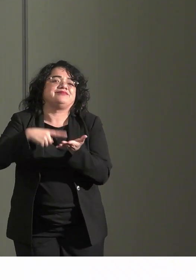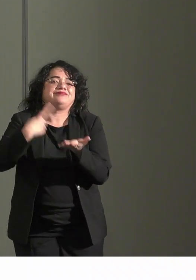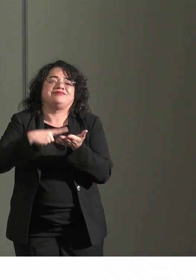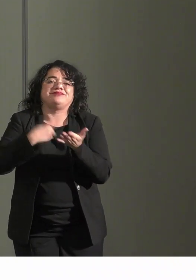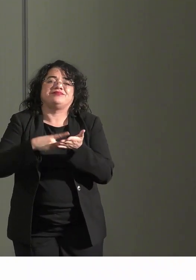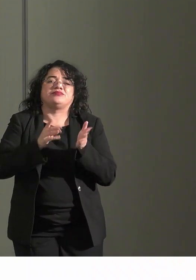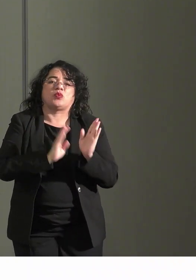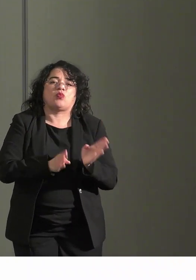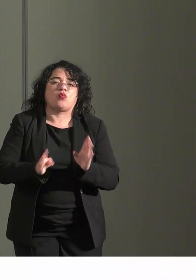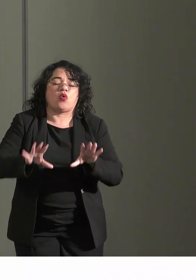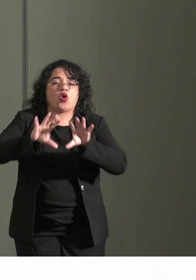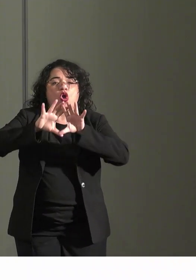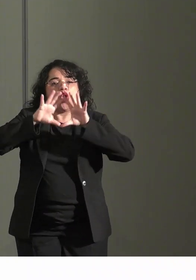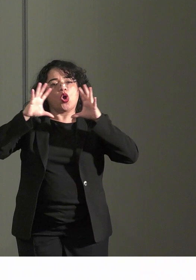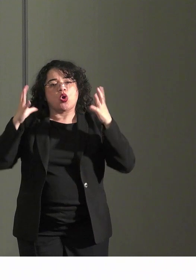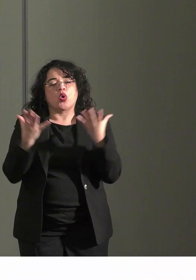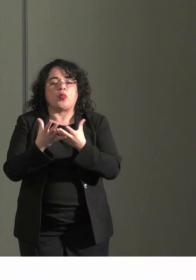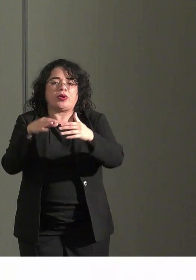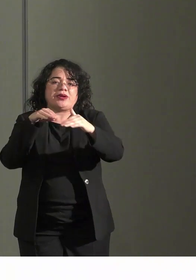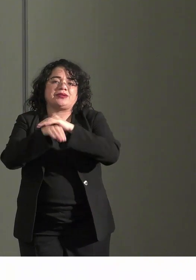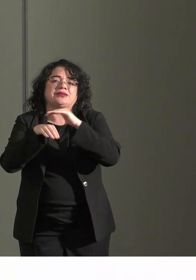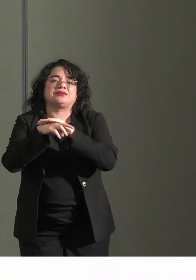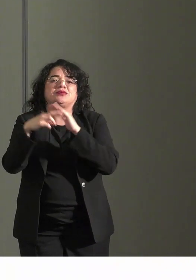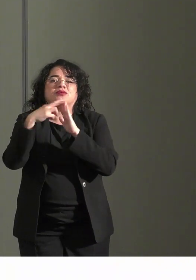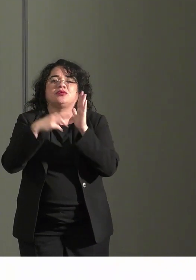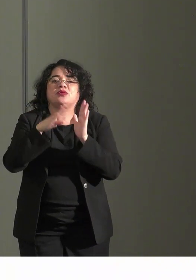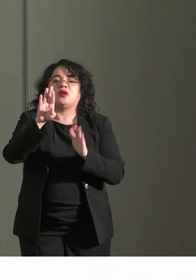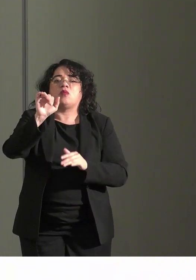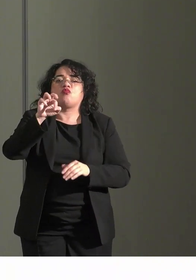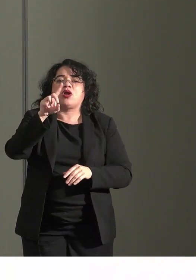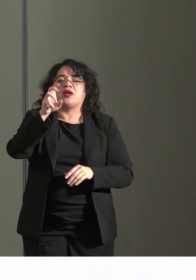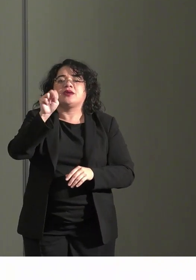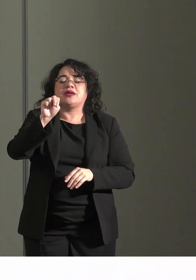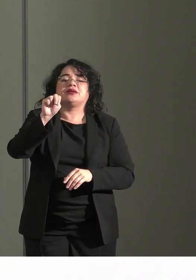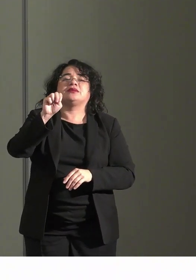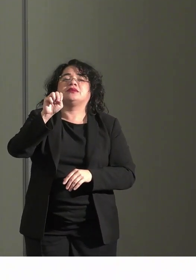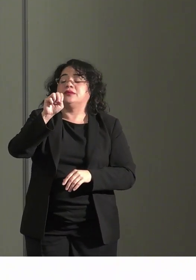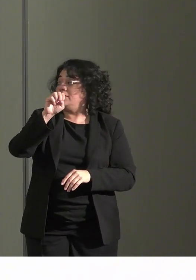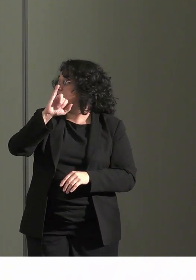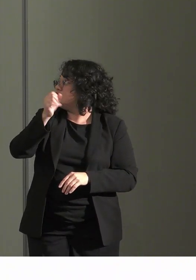Accessibility Regulations and with Brandon Johnson previously with Perkins Coie and now with Davis